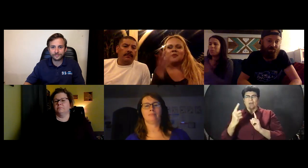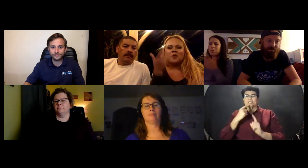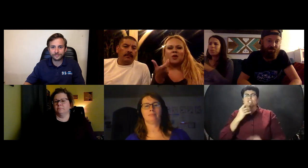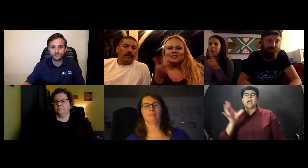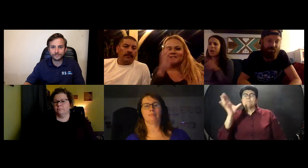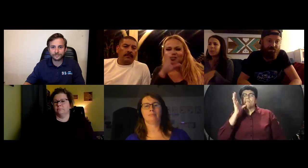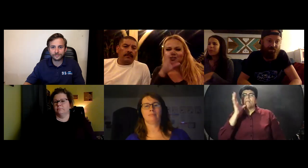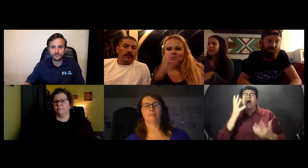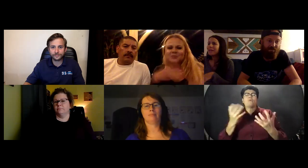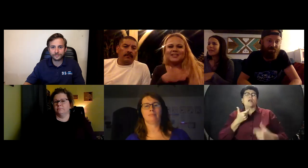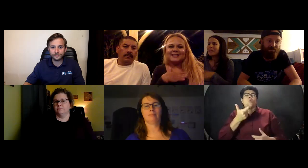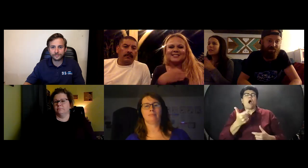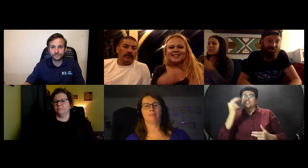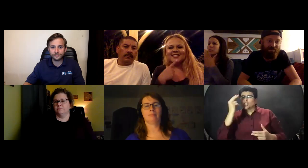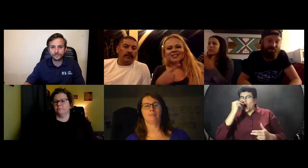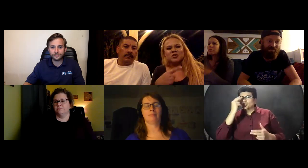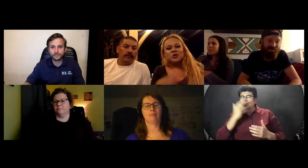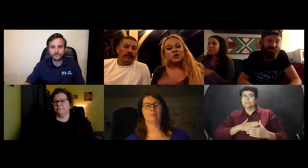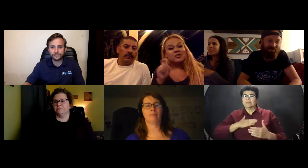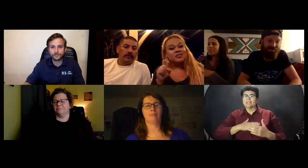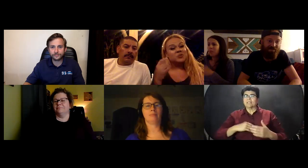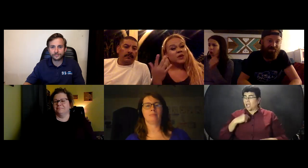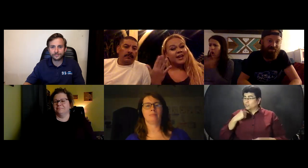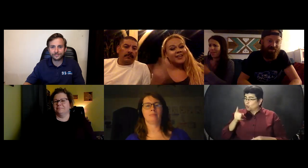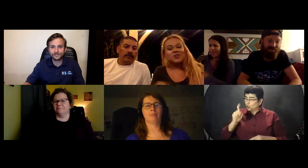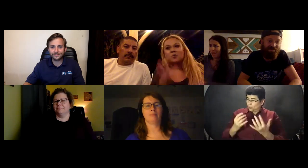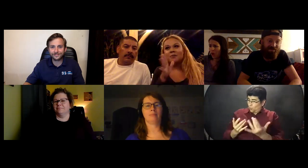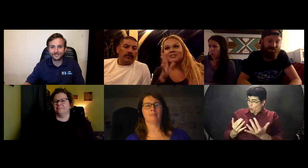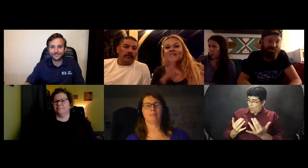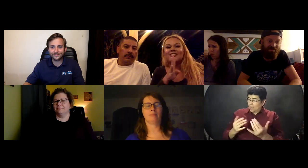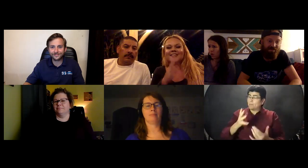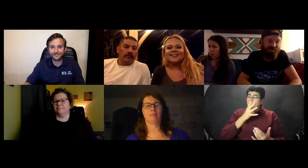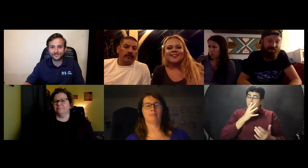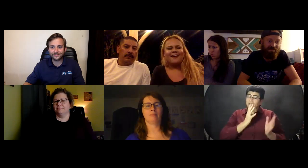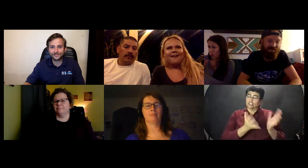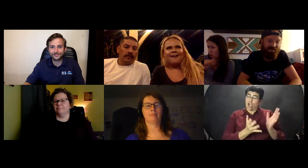to watch cartoons please and i told her you need